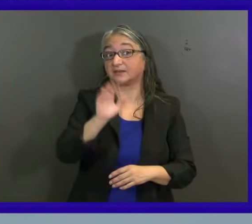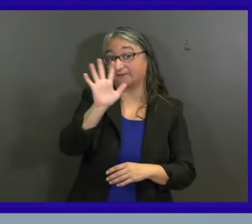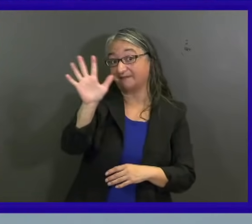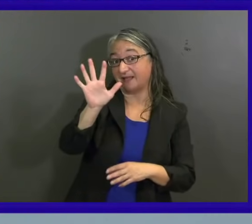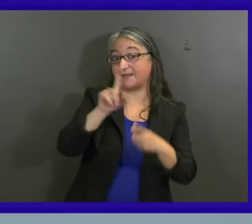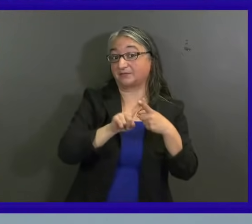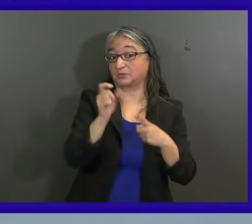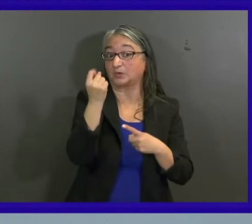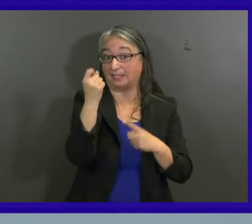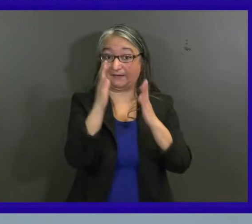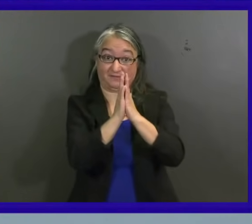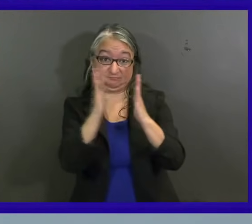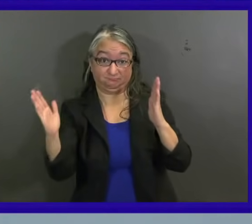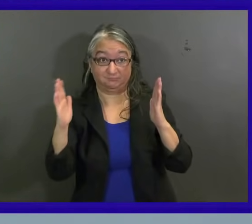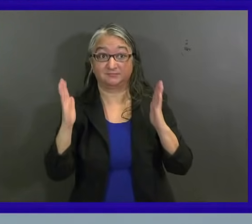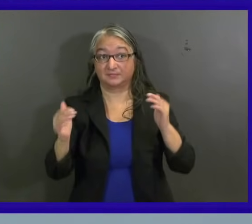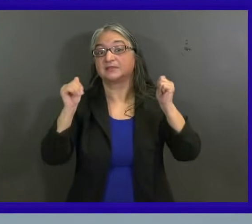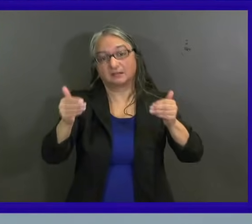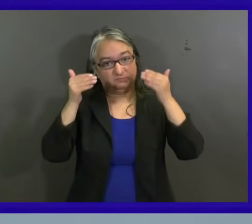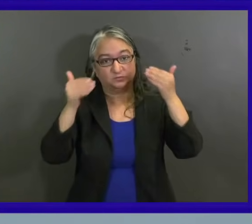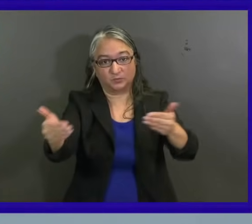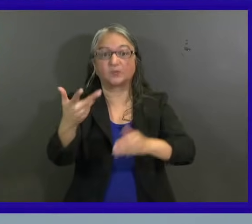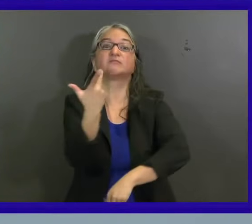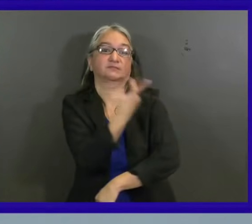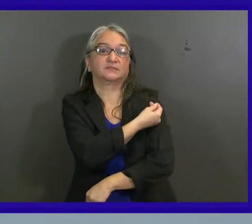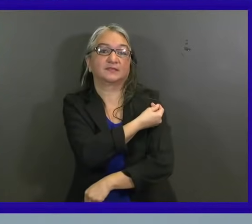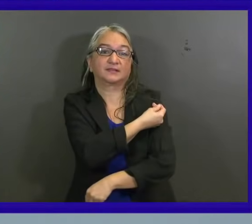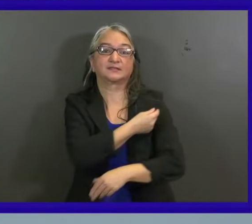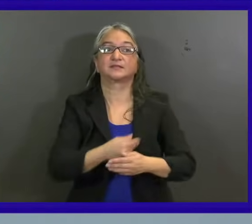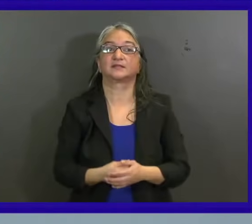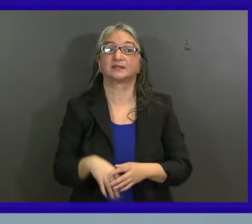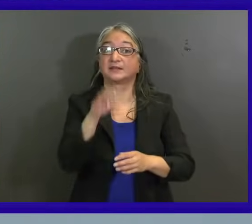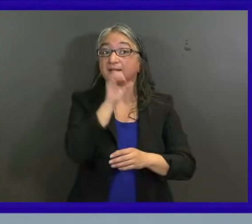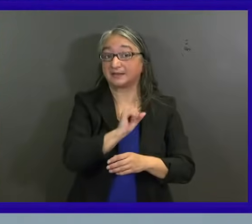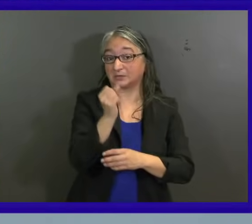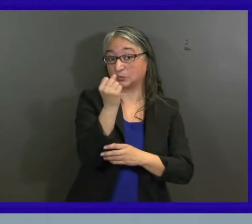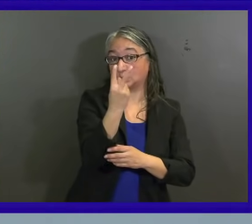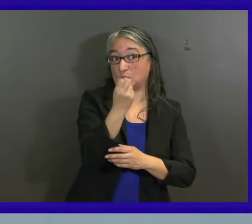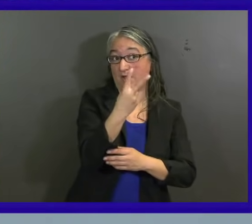and many youth age 12 to 17 are eligible or about to become eligible for their second dose